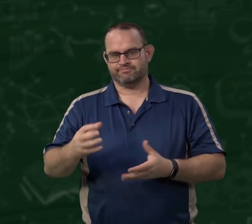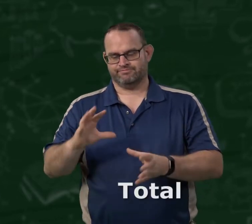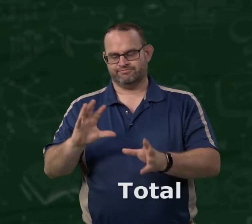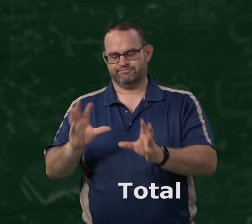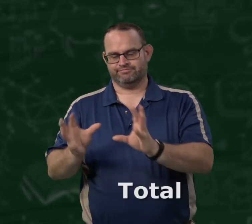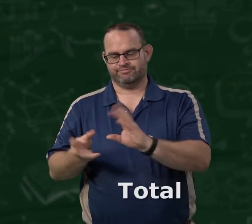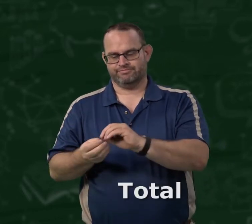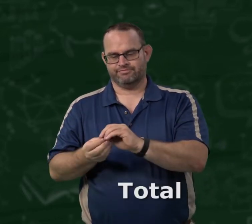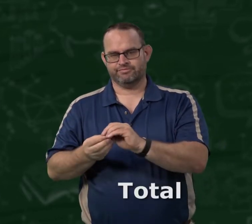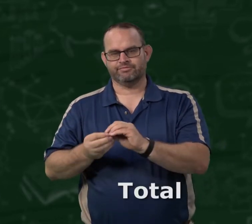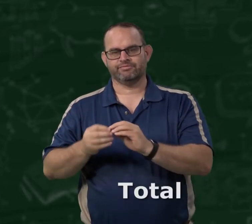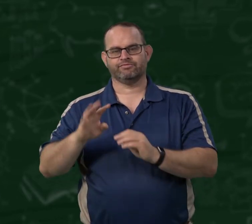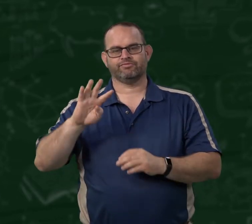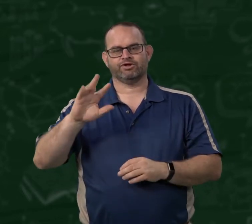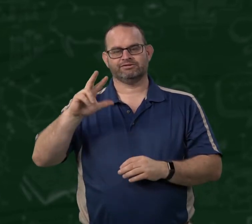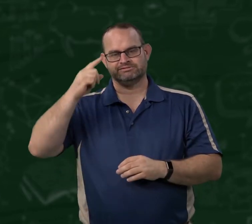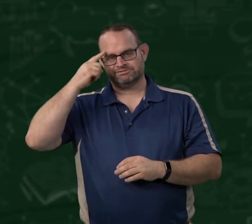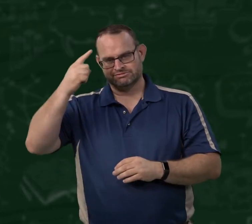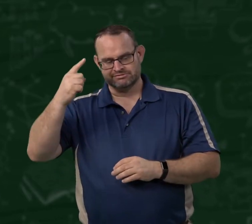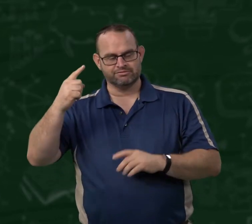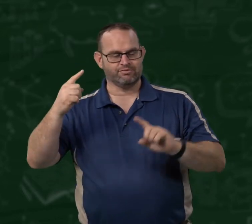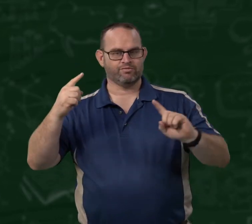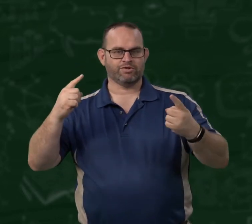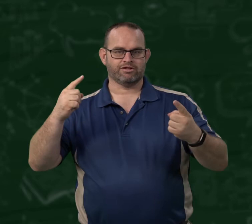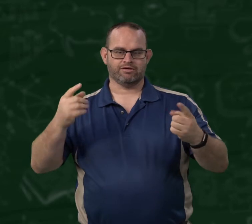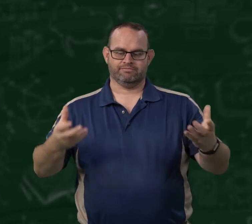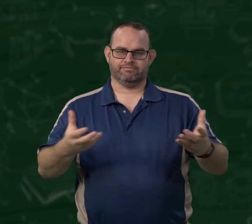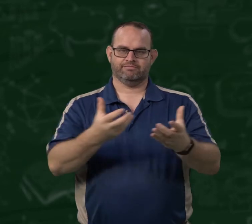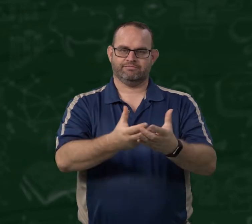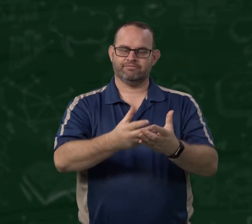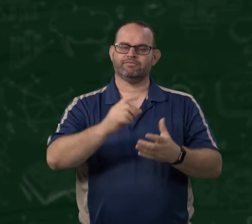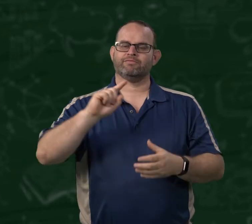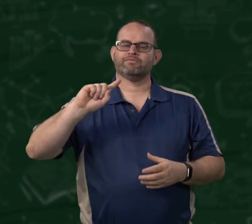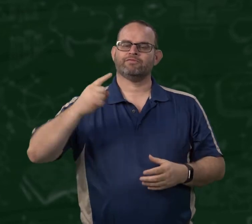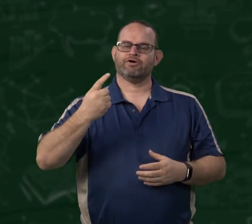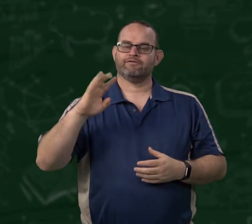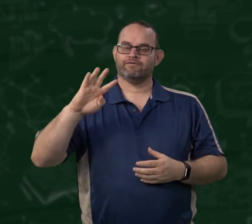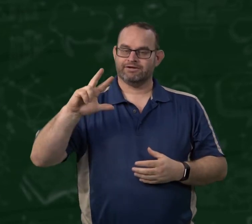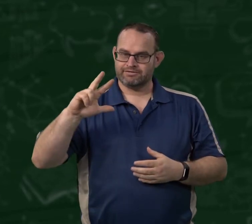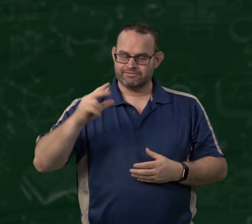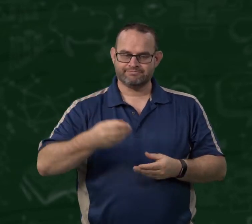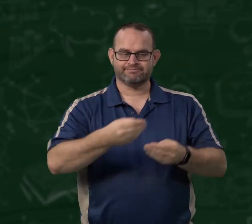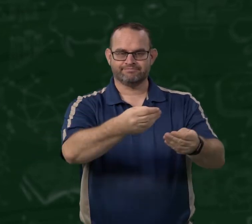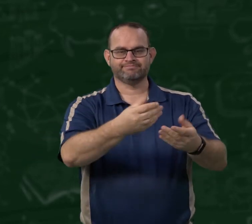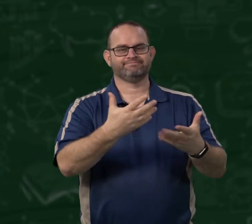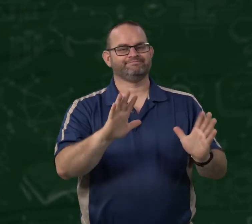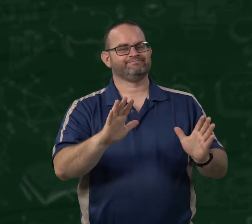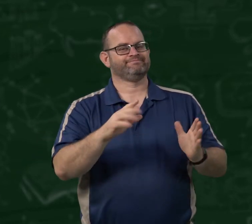All those coins together equal forty-three cents ($0.43). Added to the dollar bill ($1.00) you already have totals one dollar and forty-three cents ($1.43).